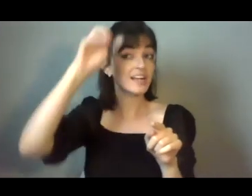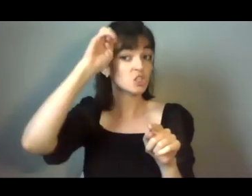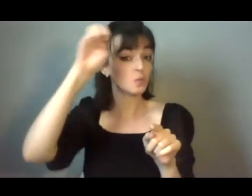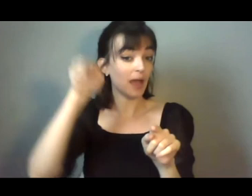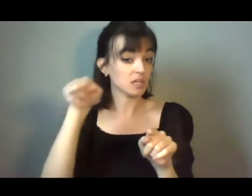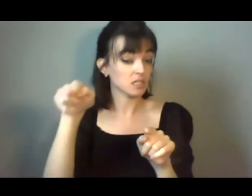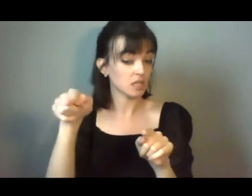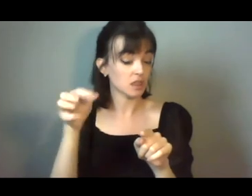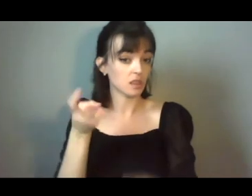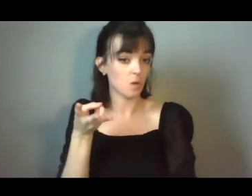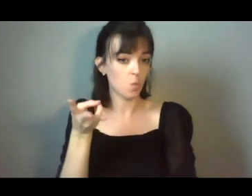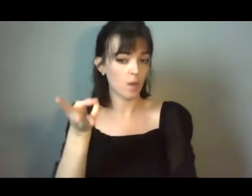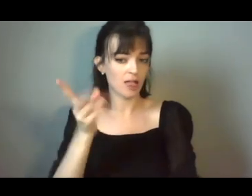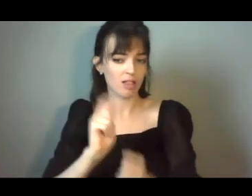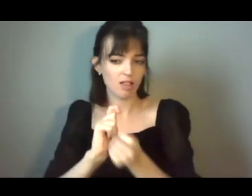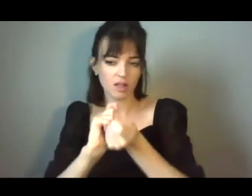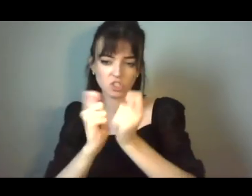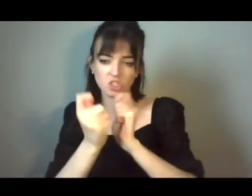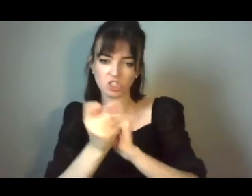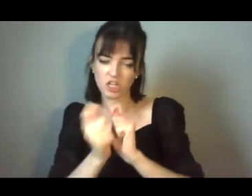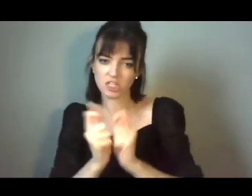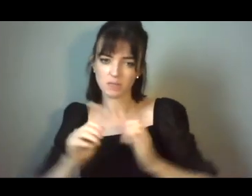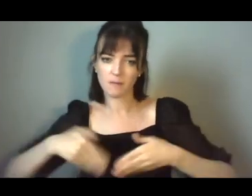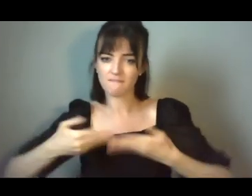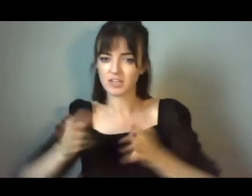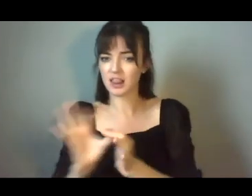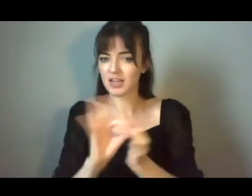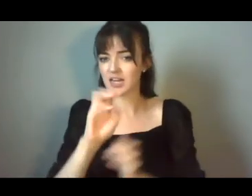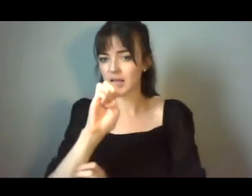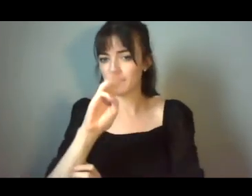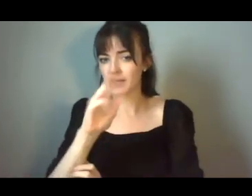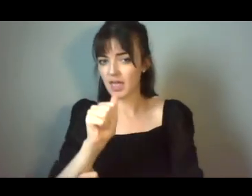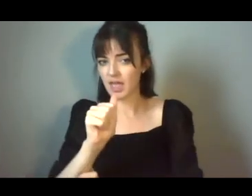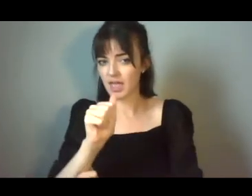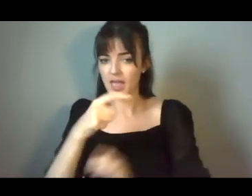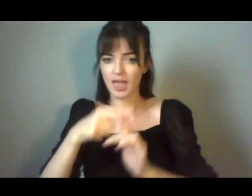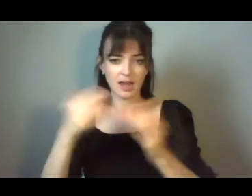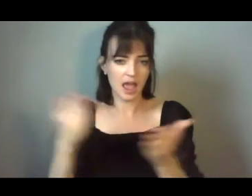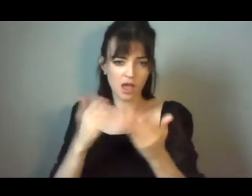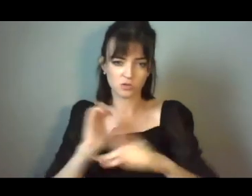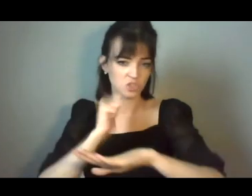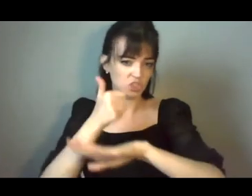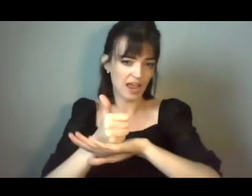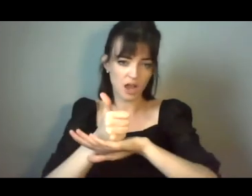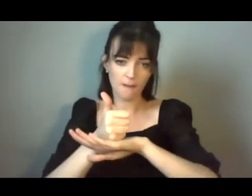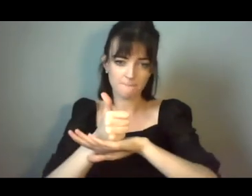adjustment to the provisions around EPAs and how they're to be set up to streamline that process,